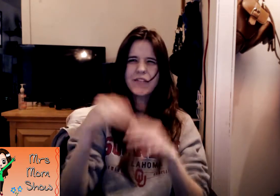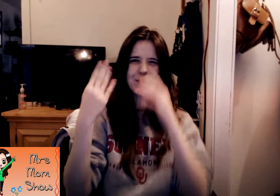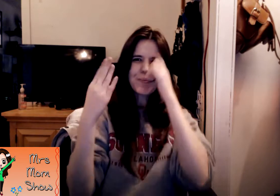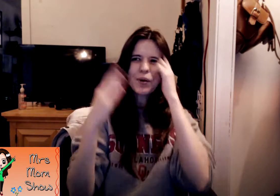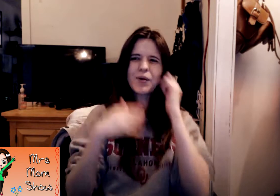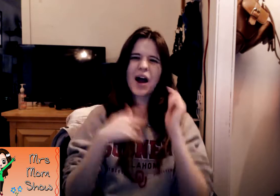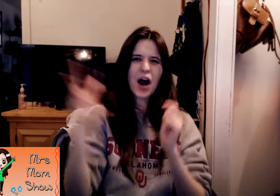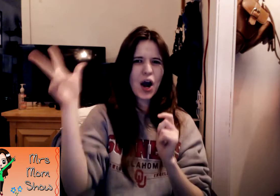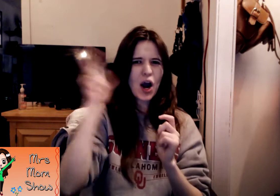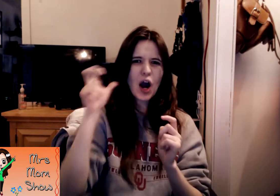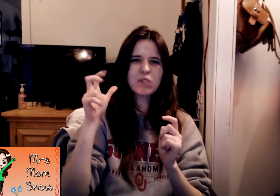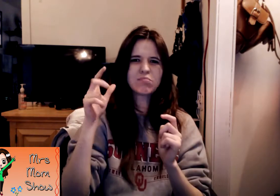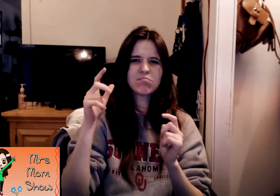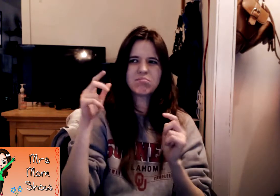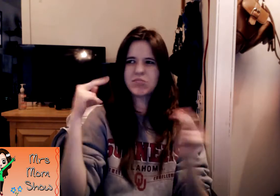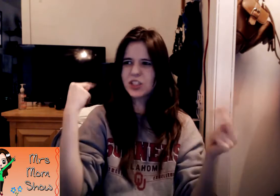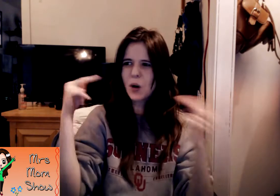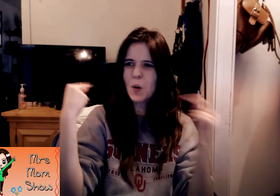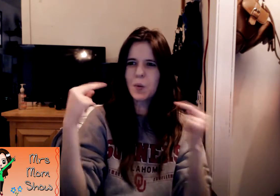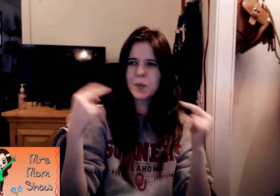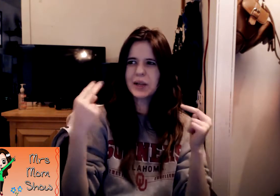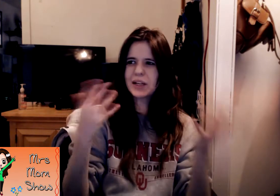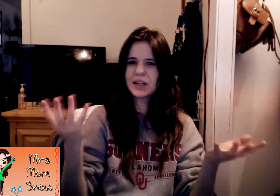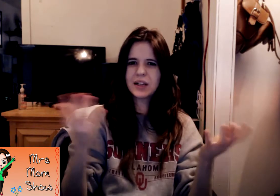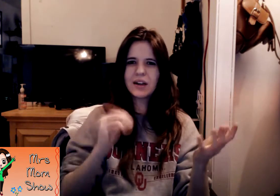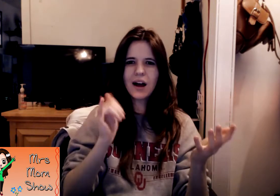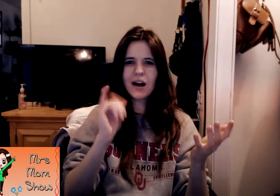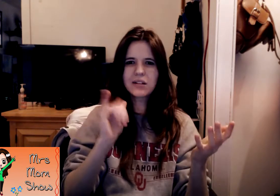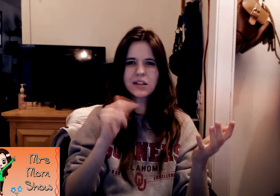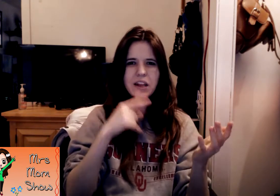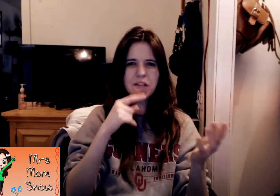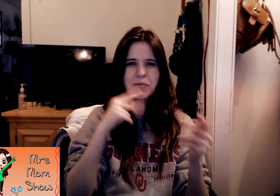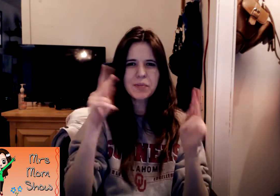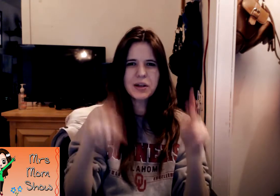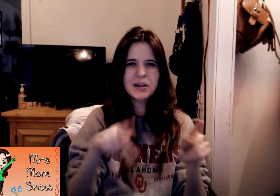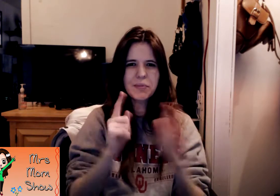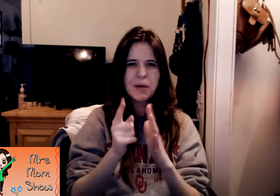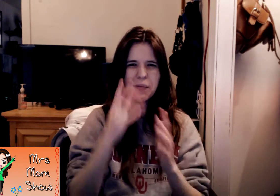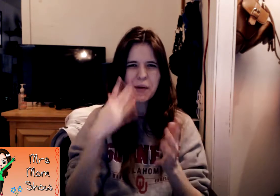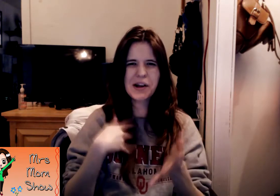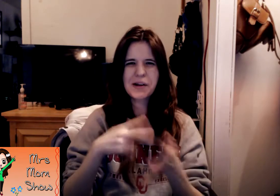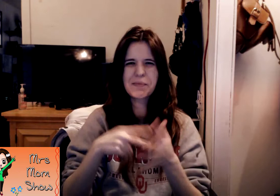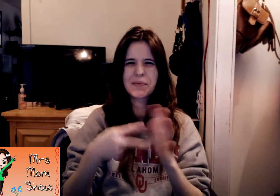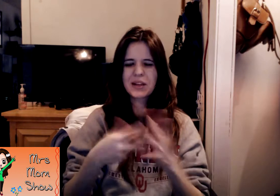Out of the blue, I hear any noise like I'm having a "hearing person's moment", know what I mean?